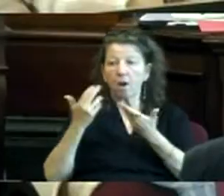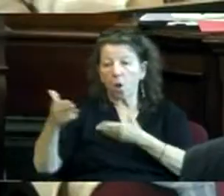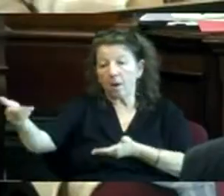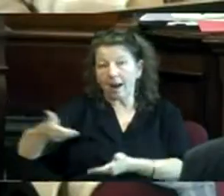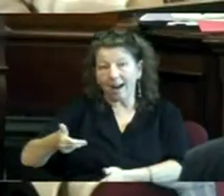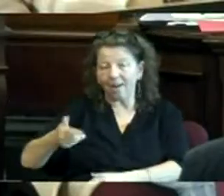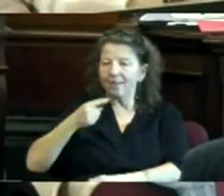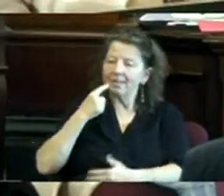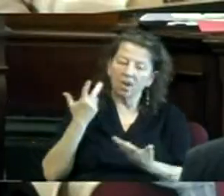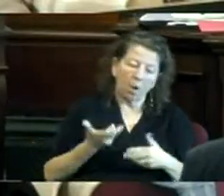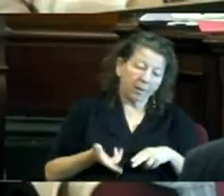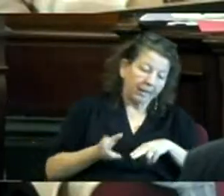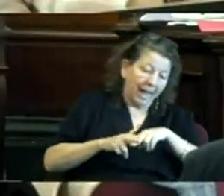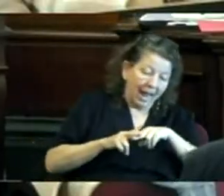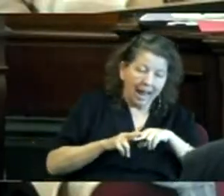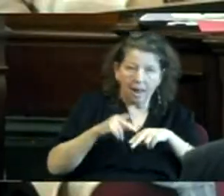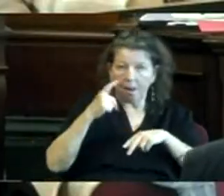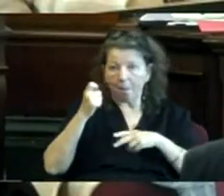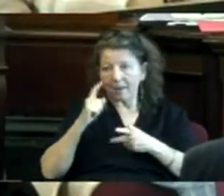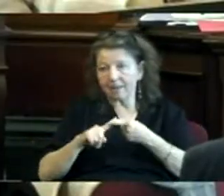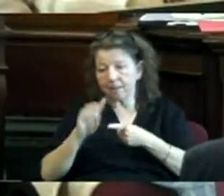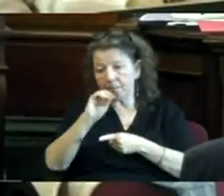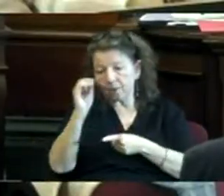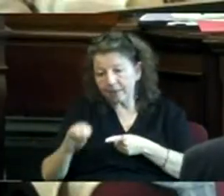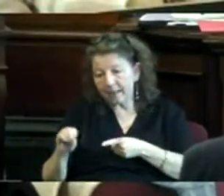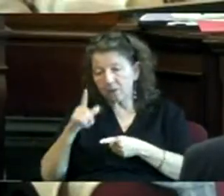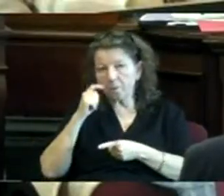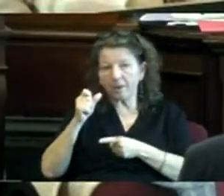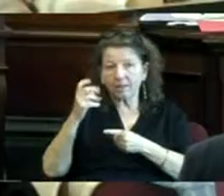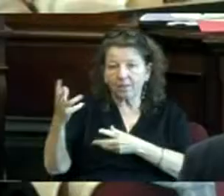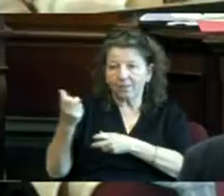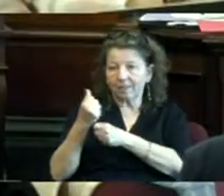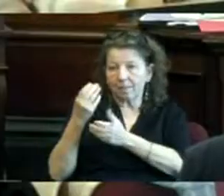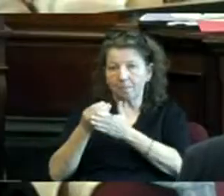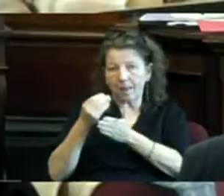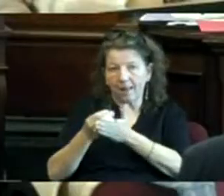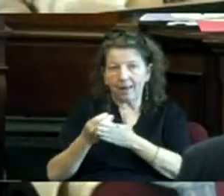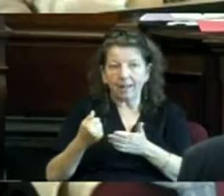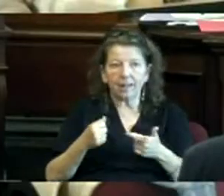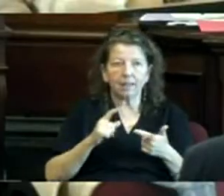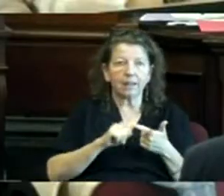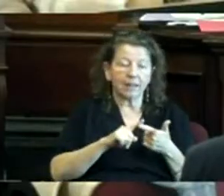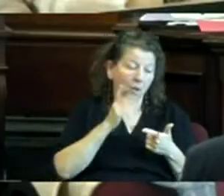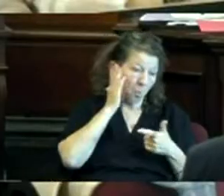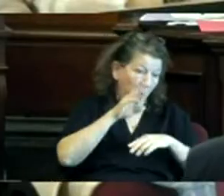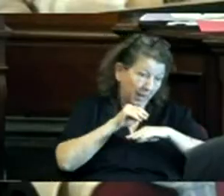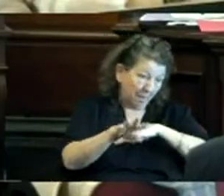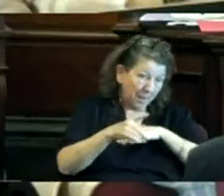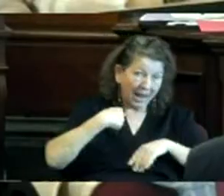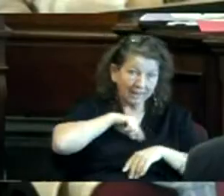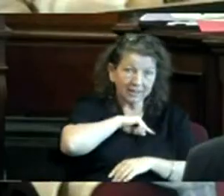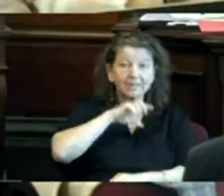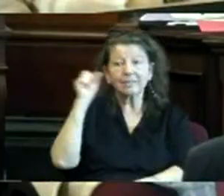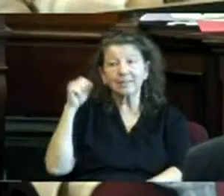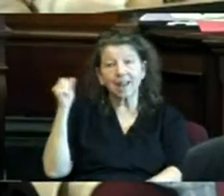there. When we talk about it with the people that we've hired to do this work for us, they're already talking about adding